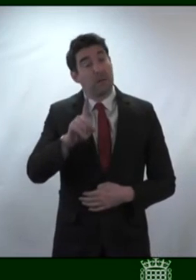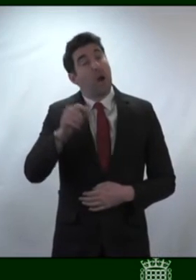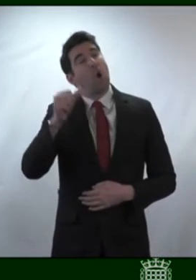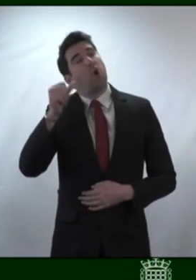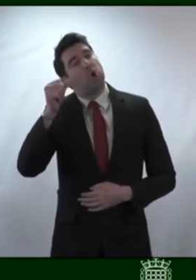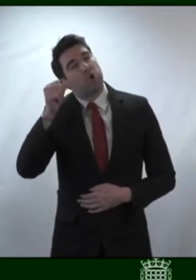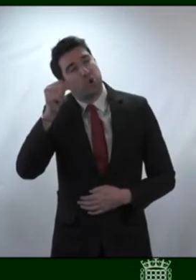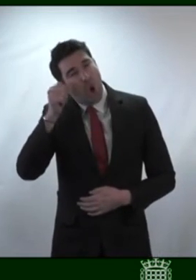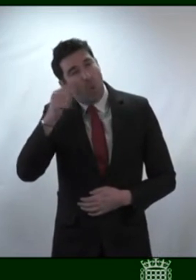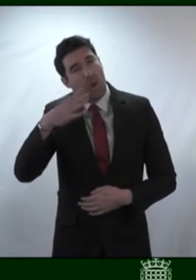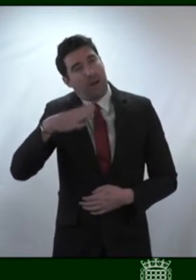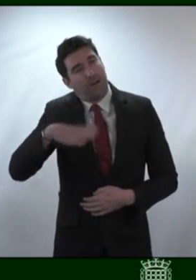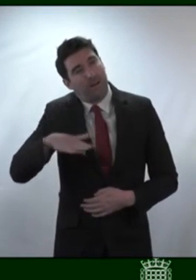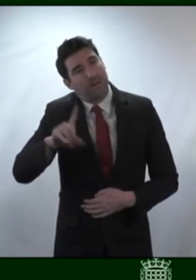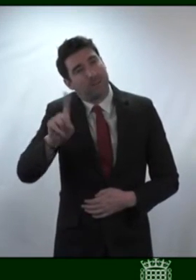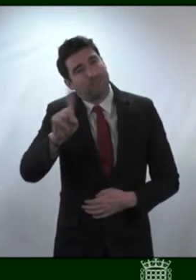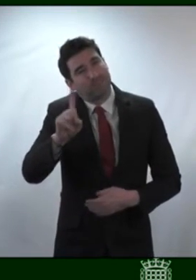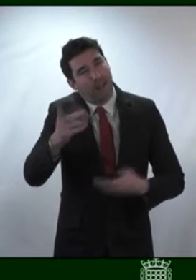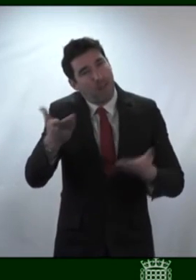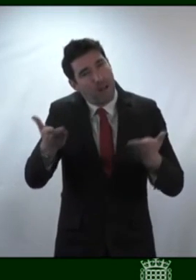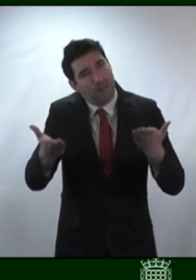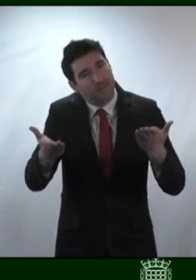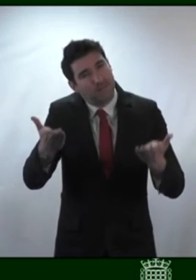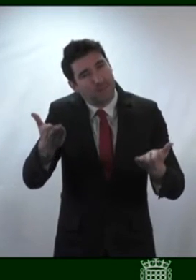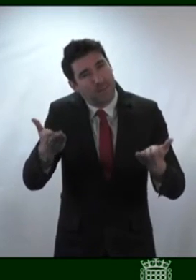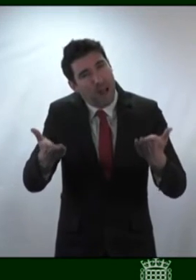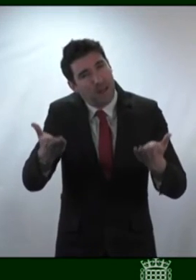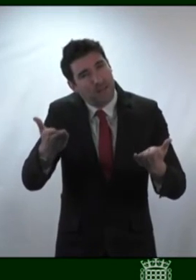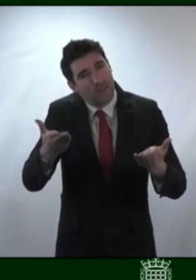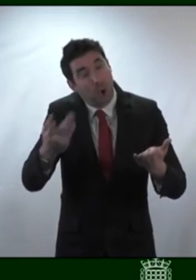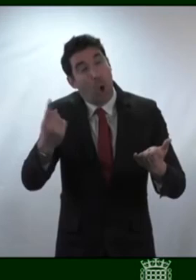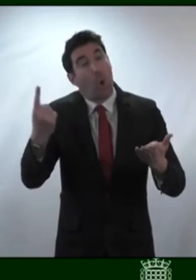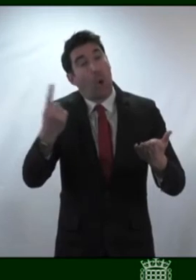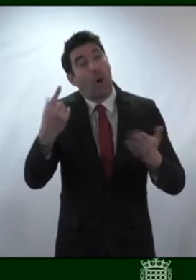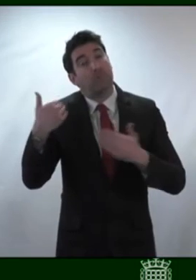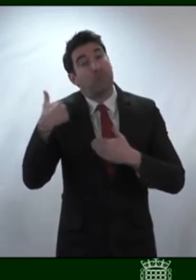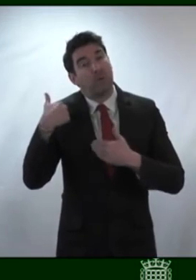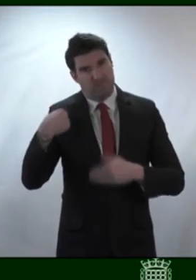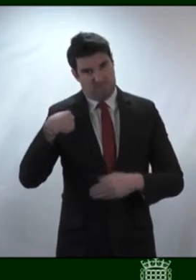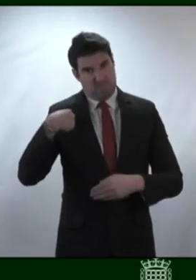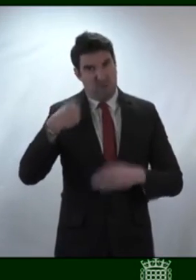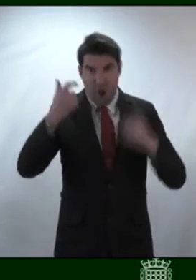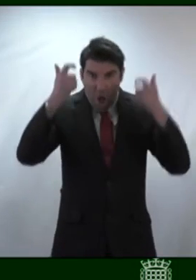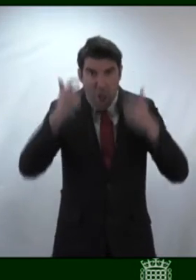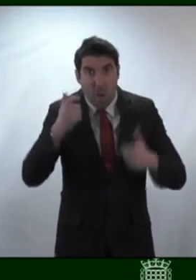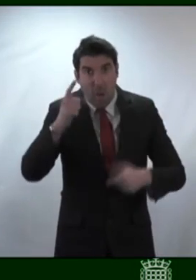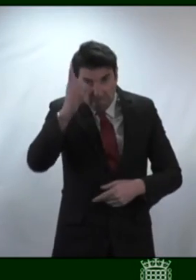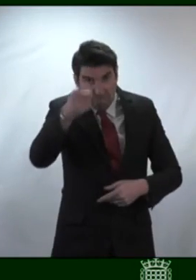exercise a high degree of personal responsibility, especially when they come into contact with